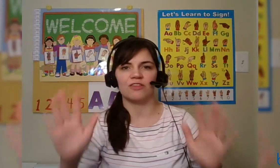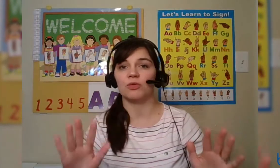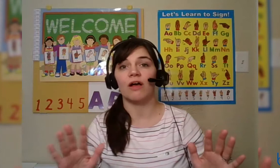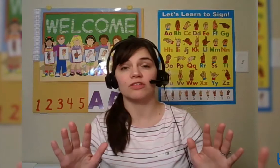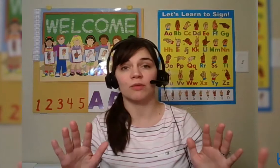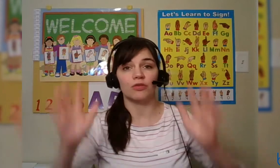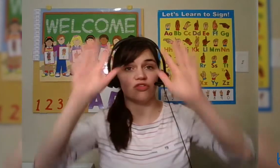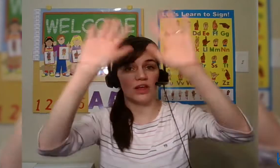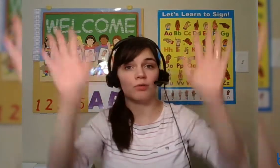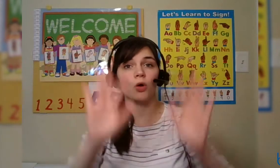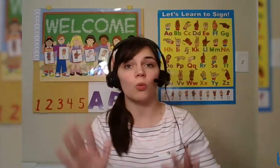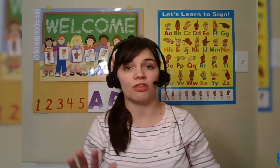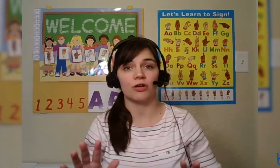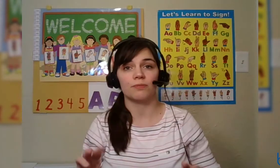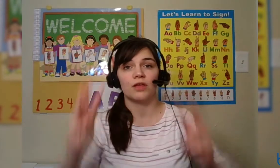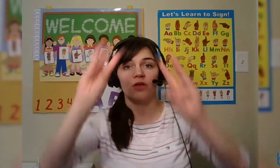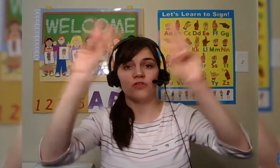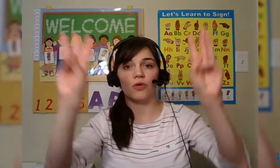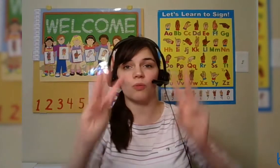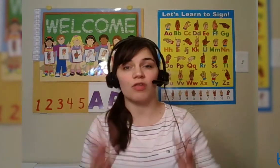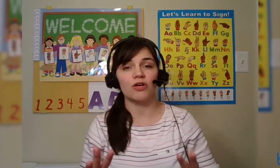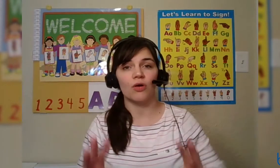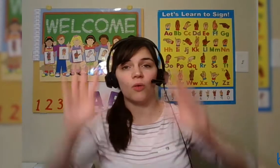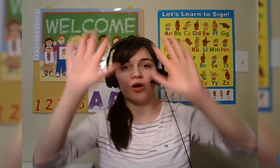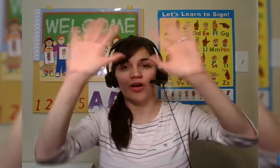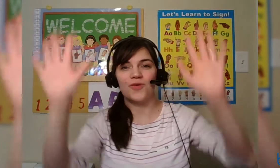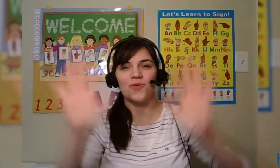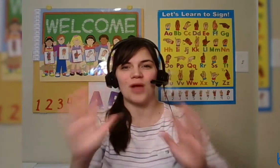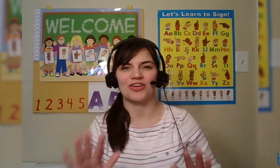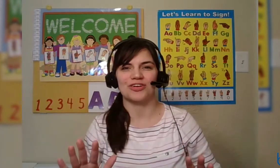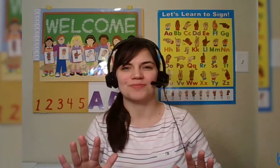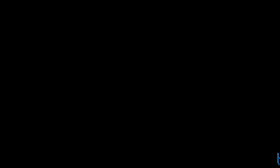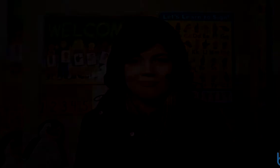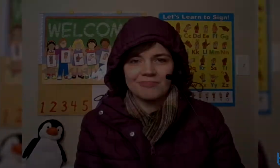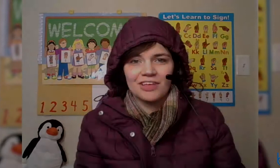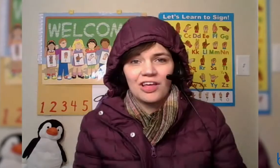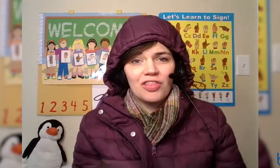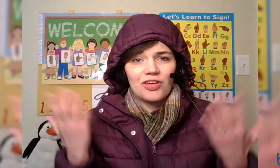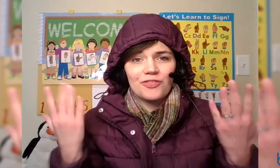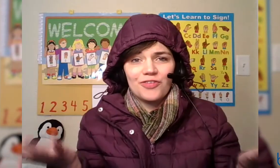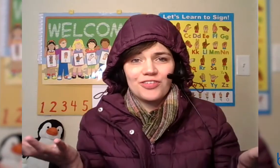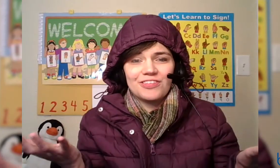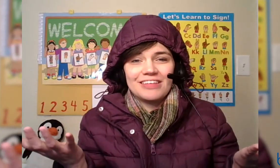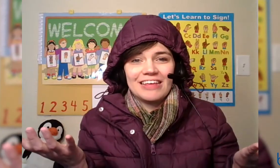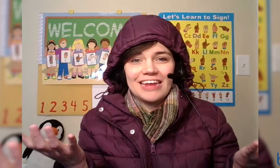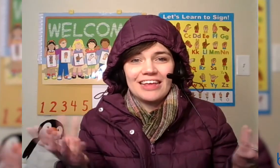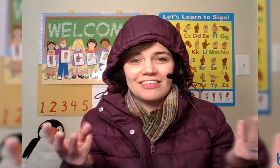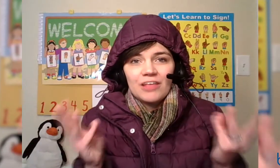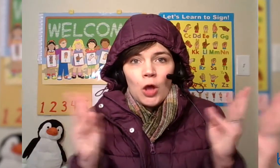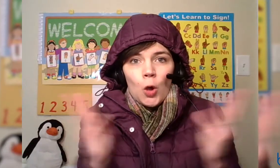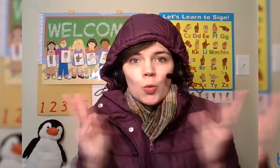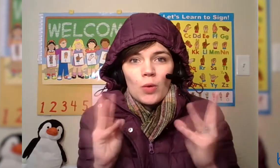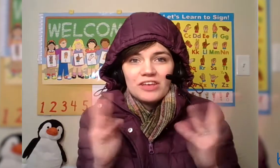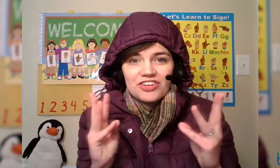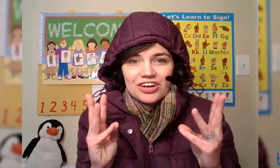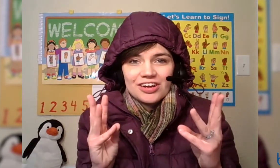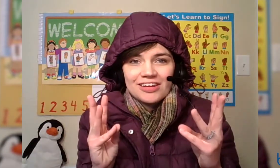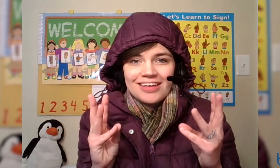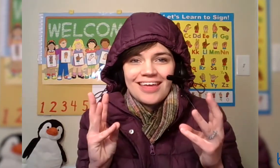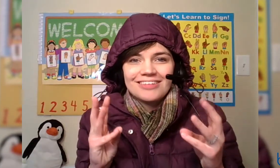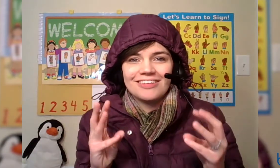without the W shape: weather. So weather or weather. The first season is winter. To